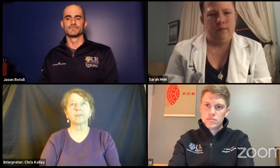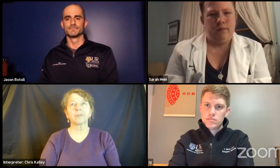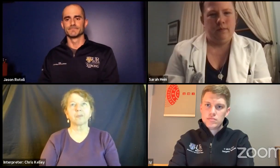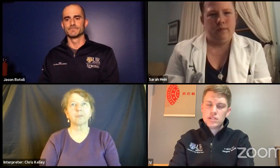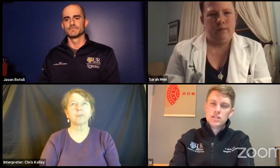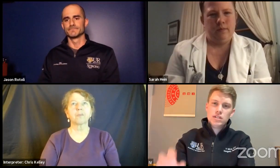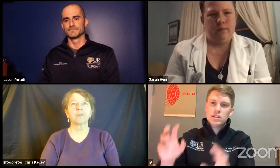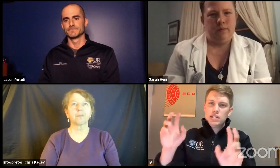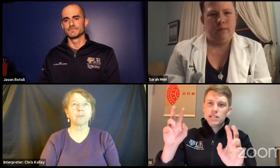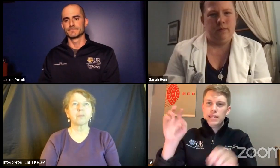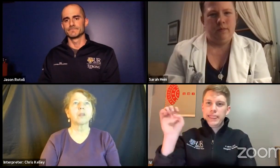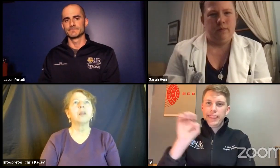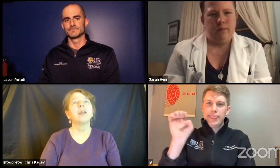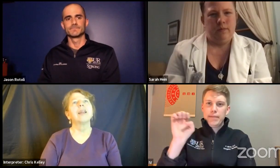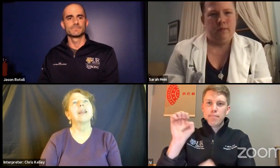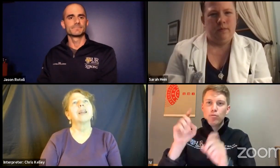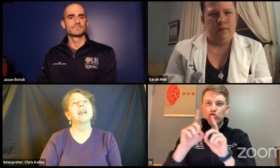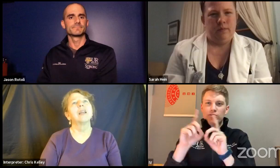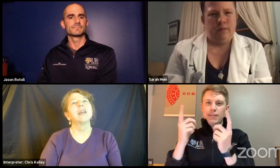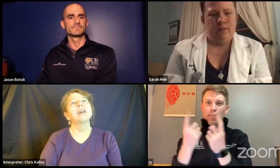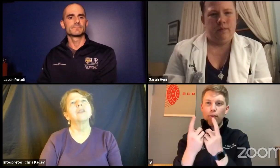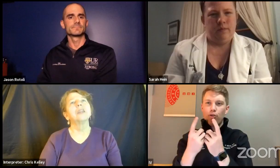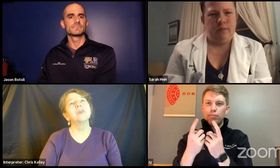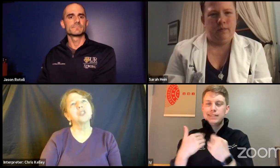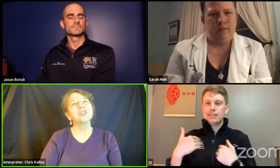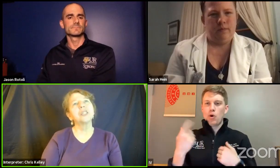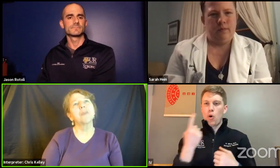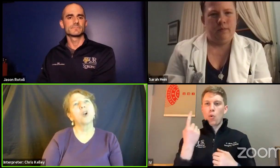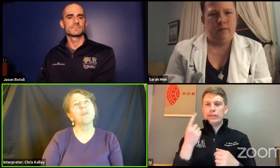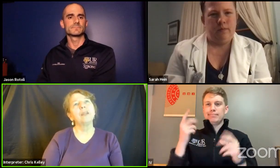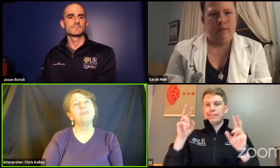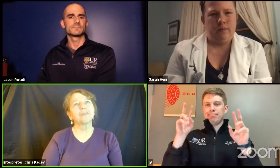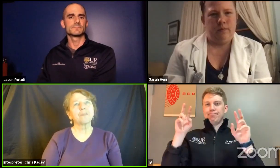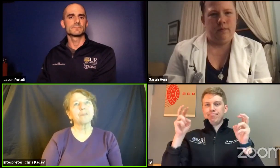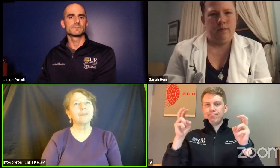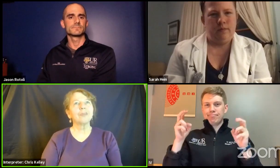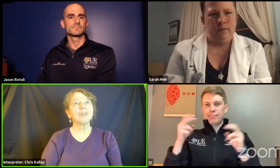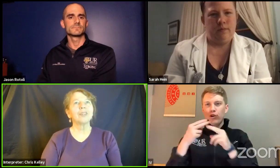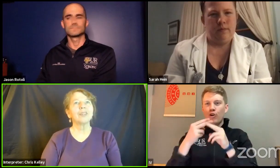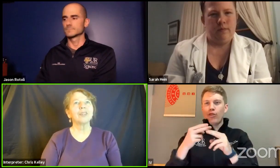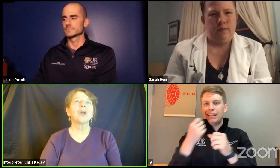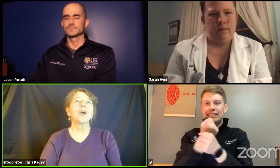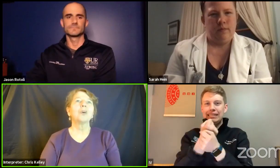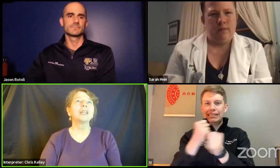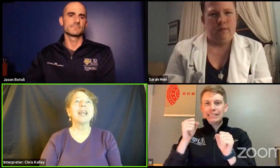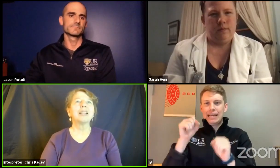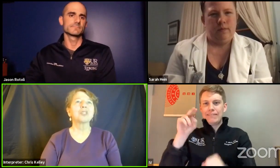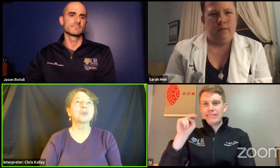room. How we can best work together to figure out a treatment plan and